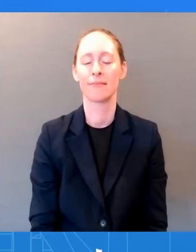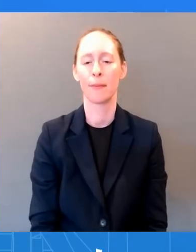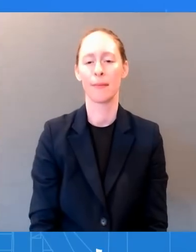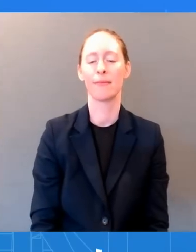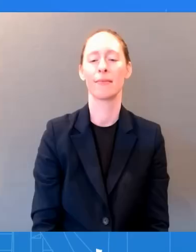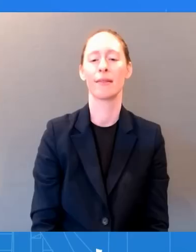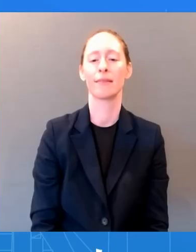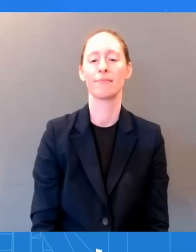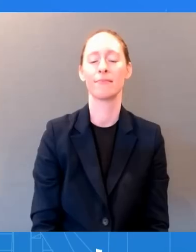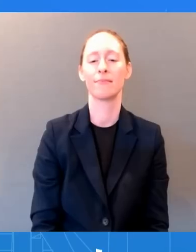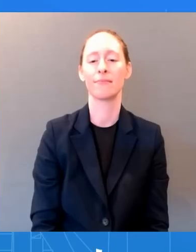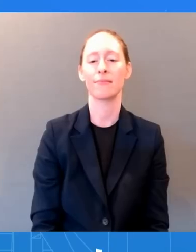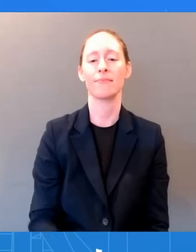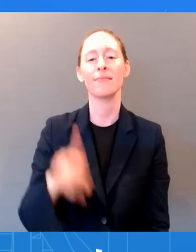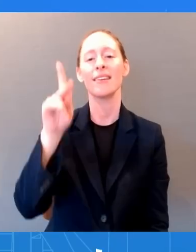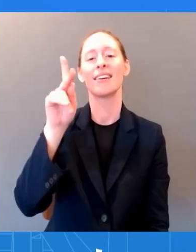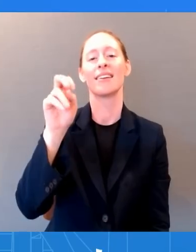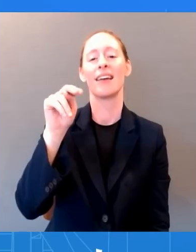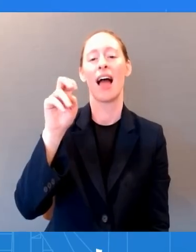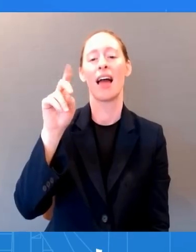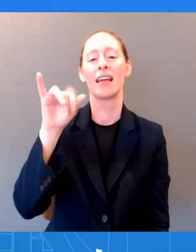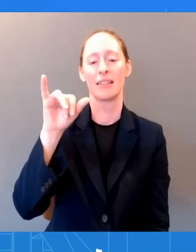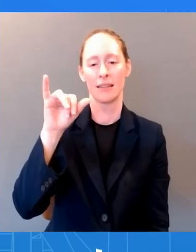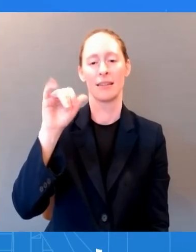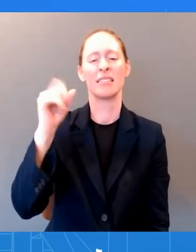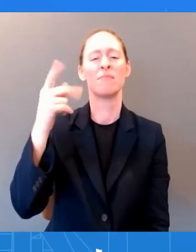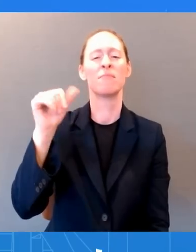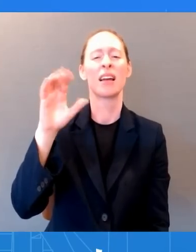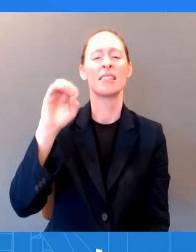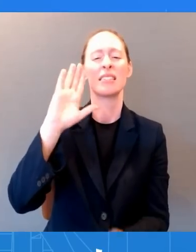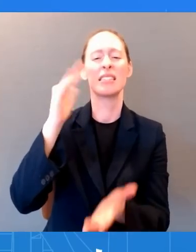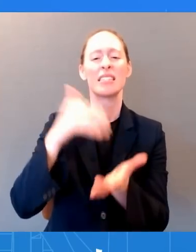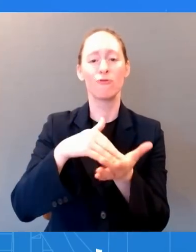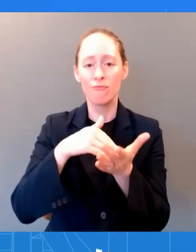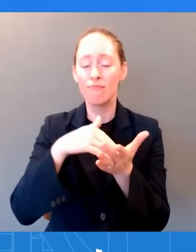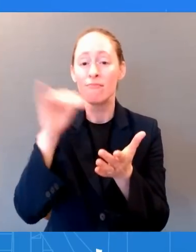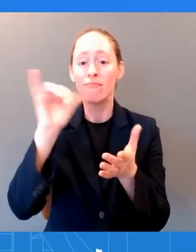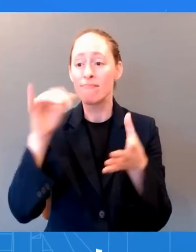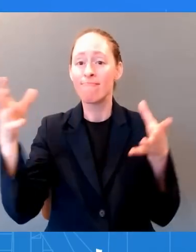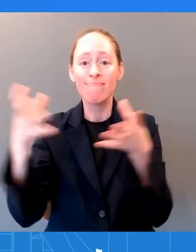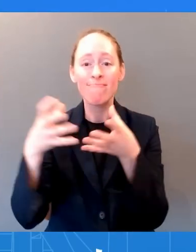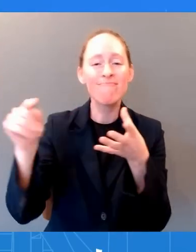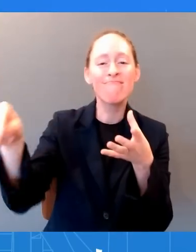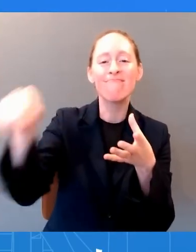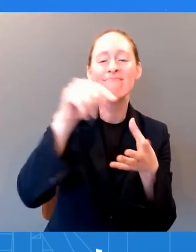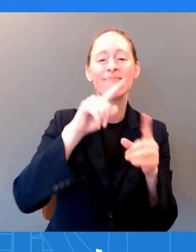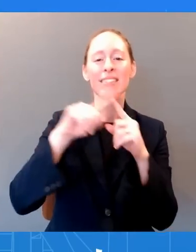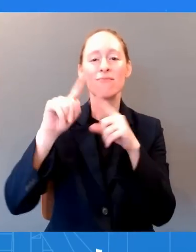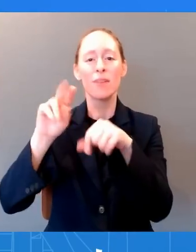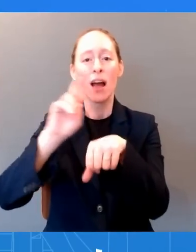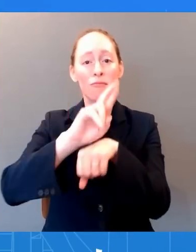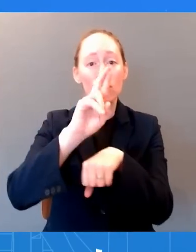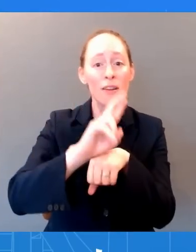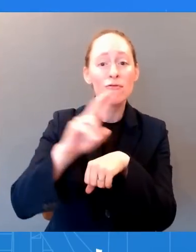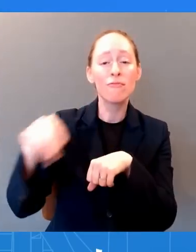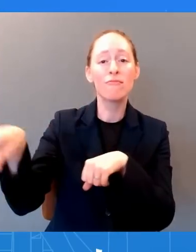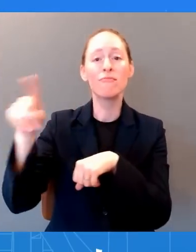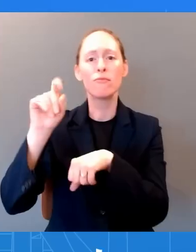and workers building the crew modules for Artemis II, which will be the first crewed Artemis mission,